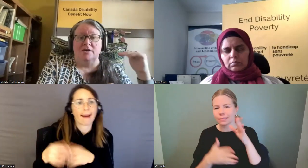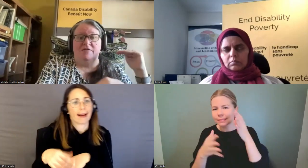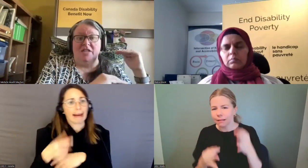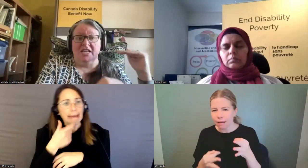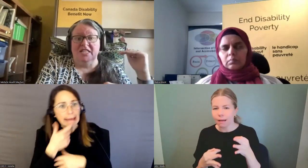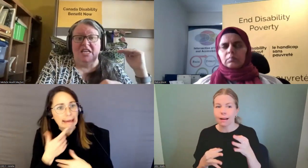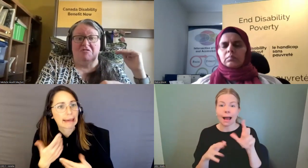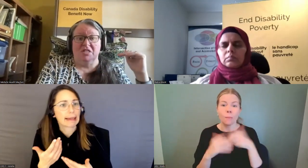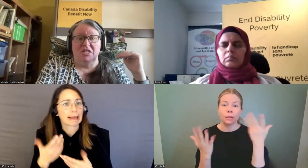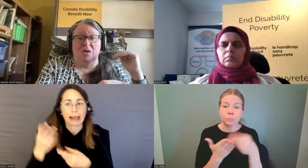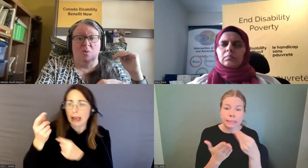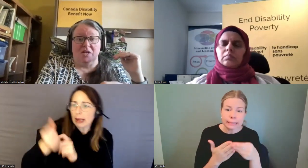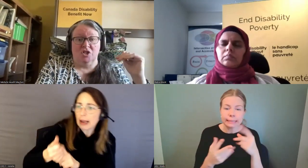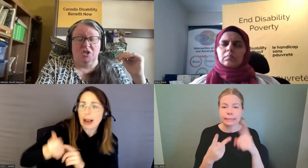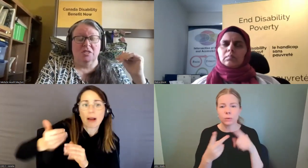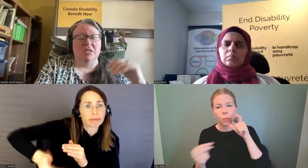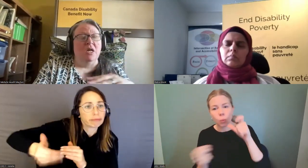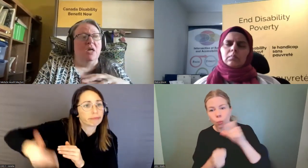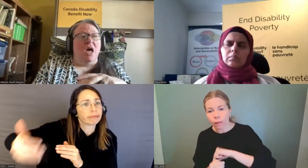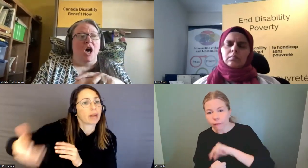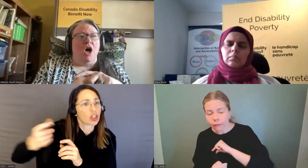NITTY-GRITTY QUESTIONS.